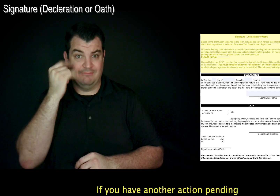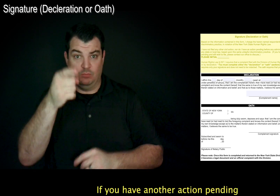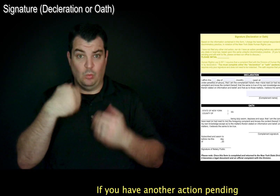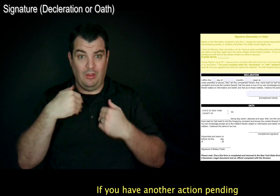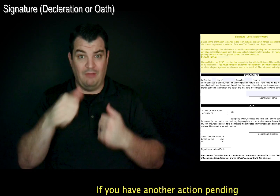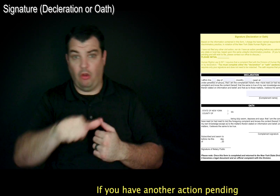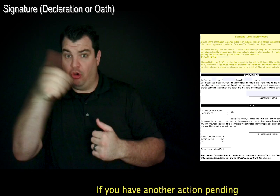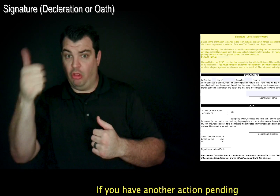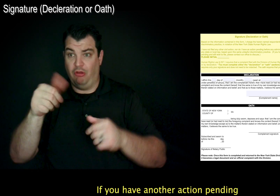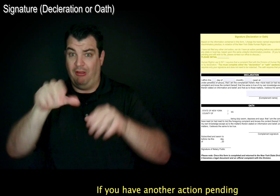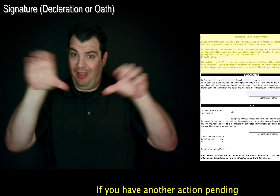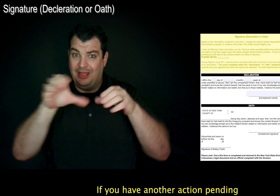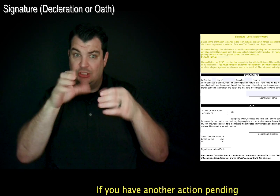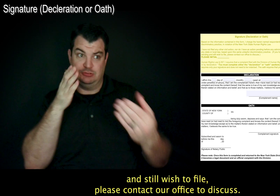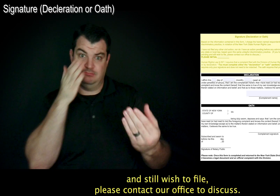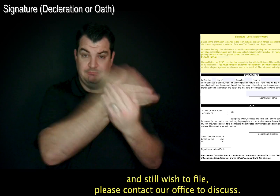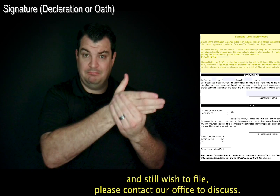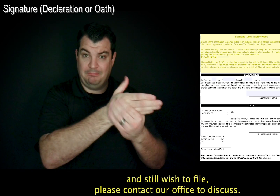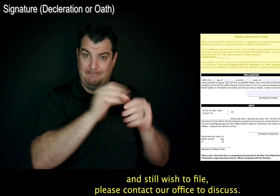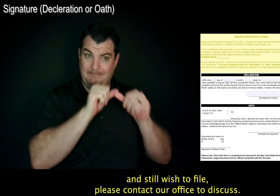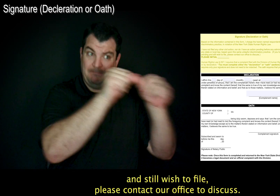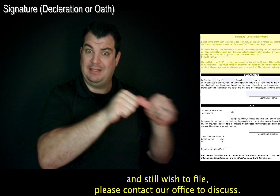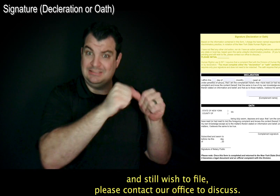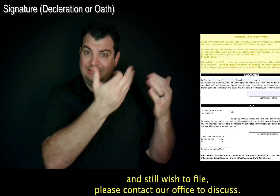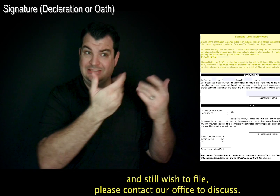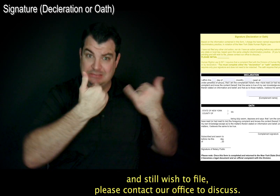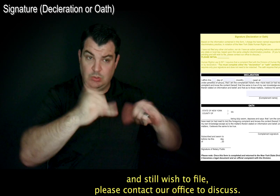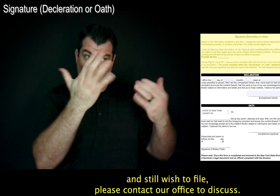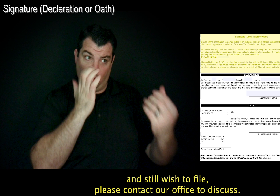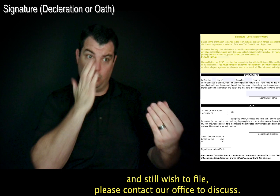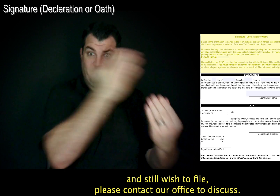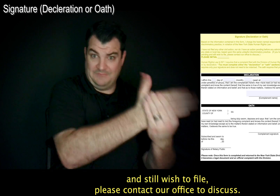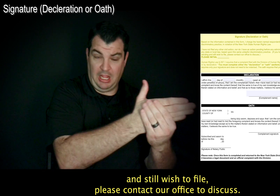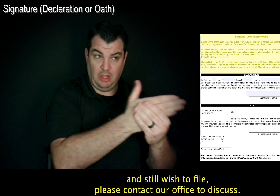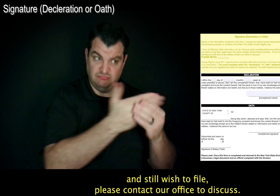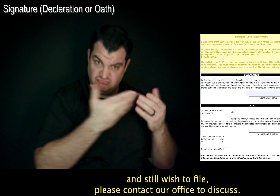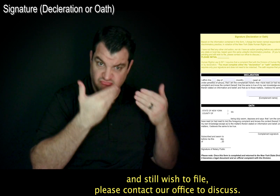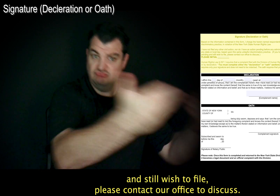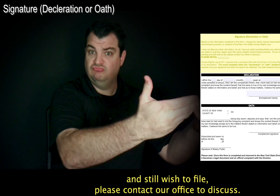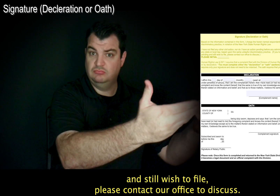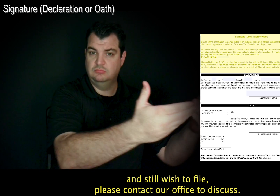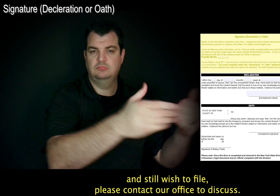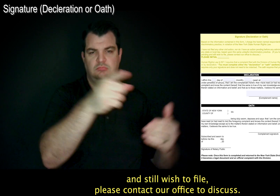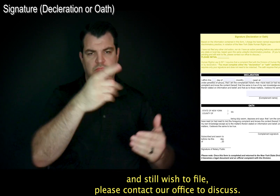If you have another action pending and still wish to file, please contact our office to discuss.